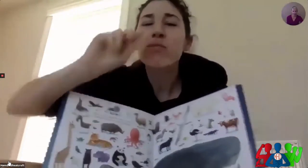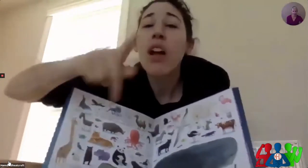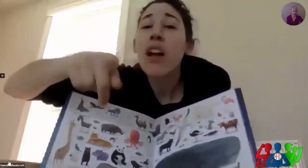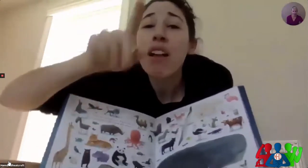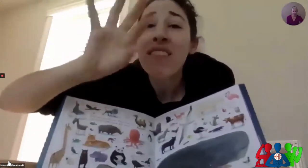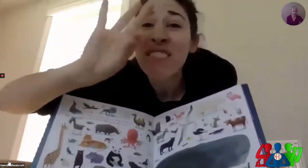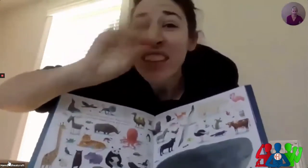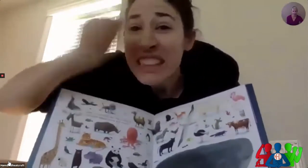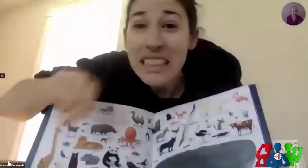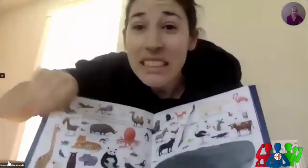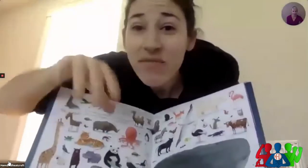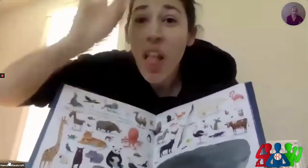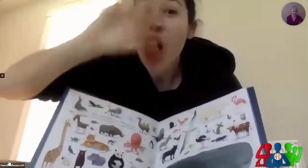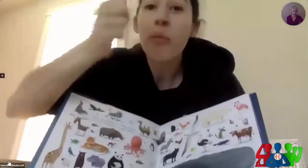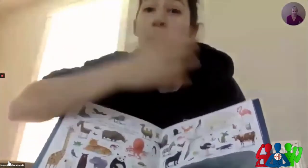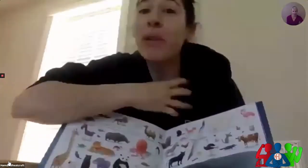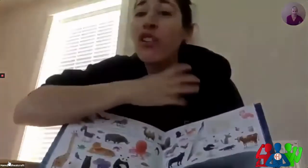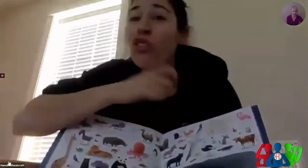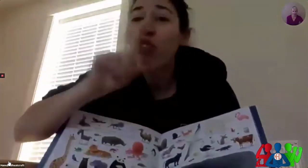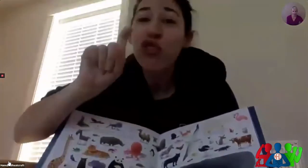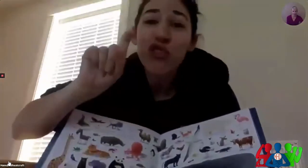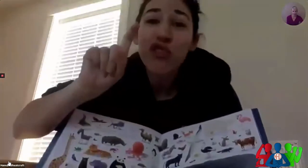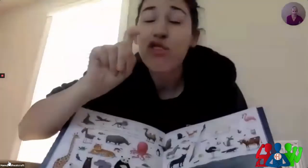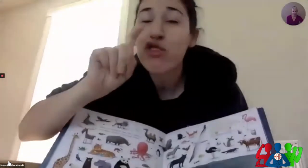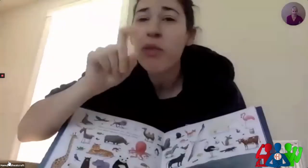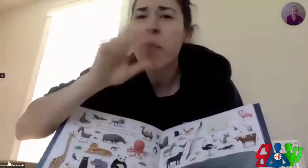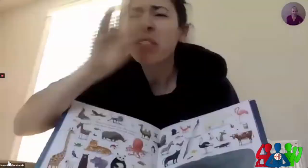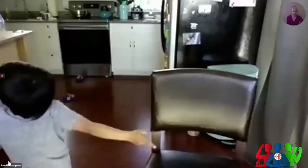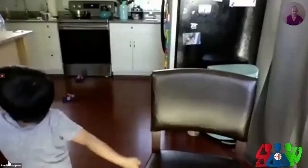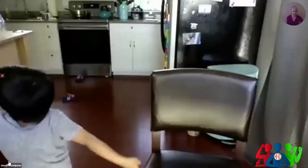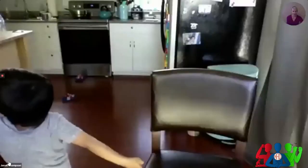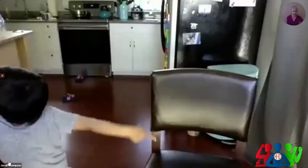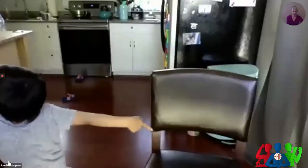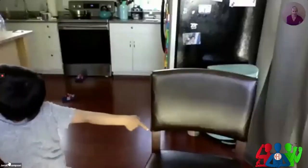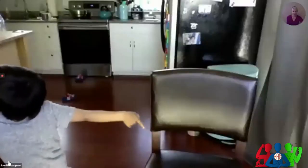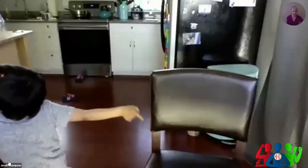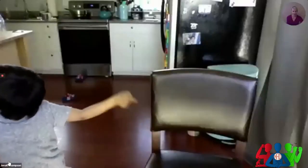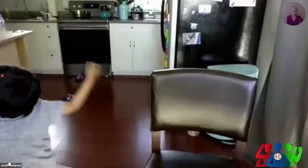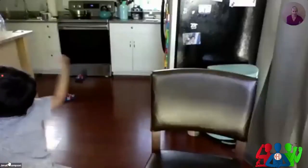Are you there? Oh, well, let's see, what about, how about you, do you see the other bear?